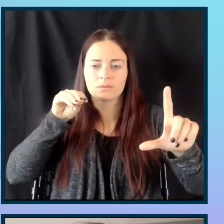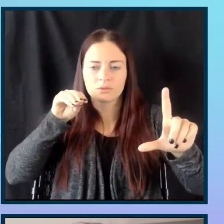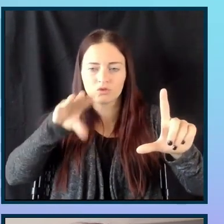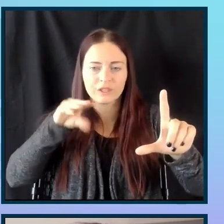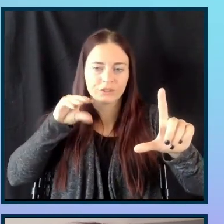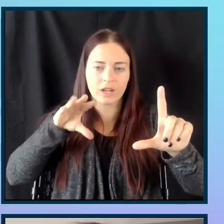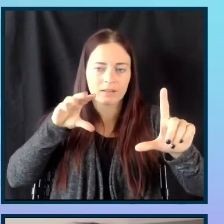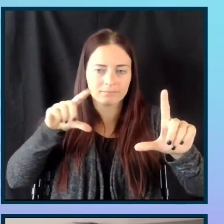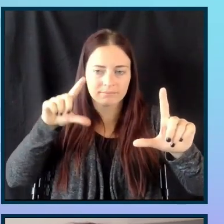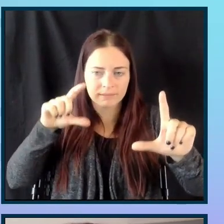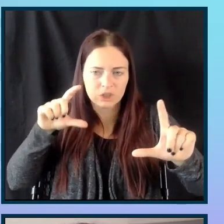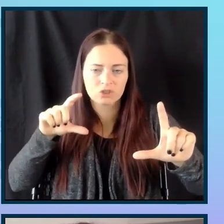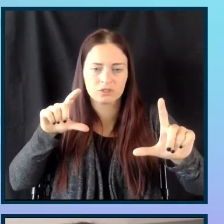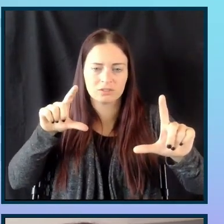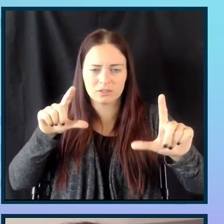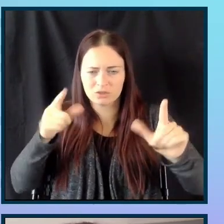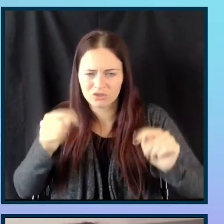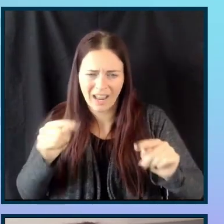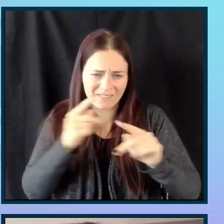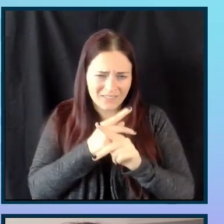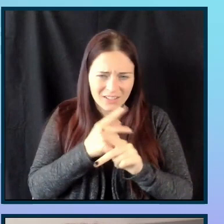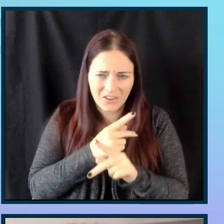That's not ideal, so we do hope to use tools from us.